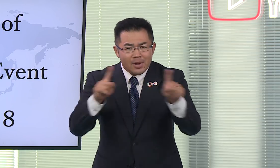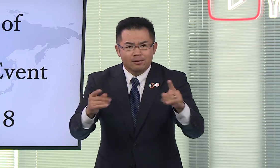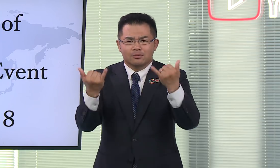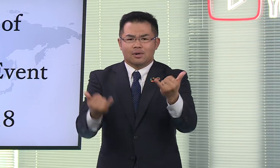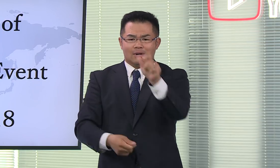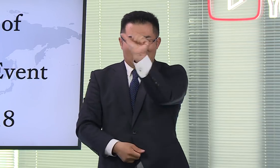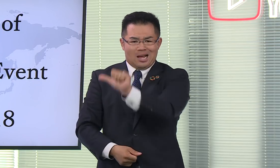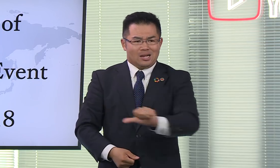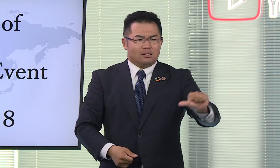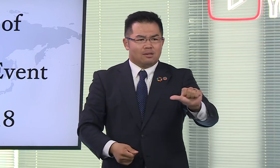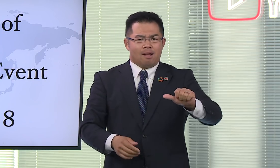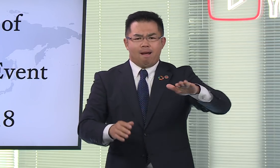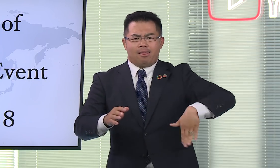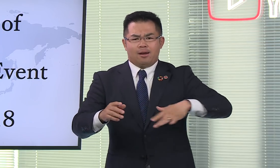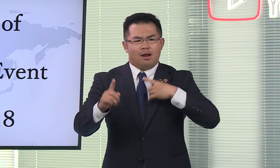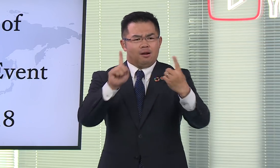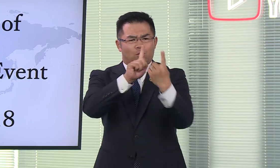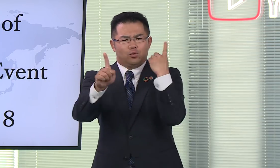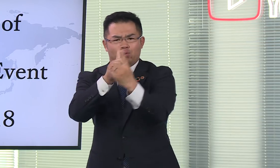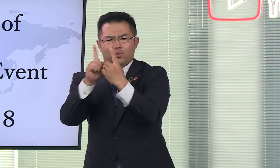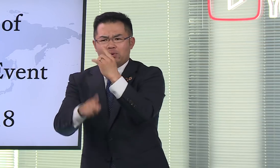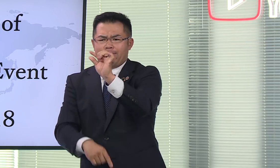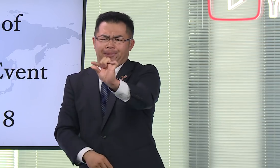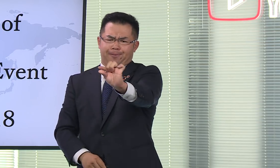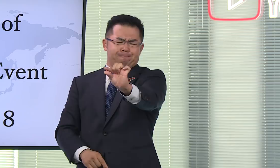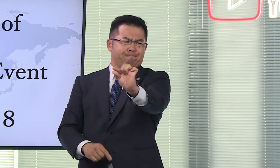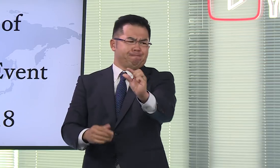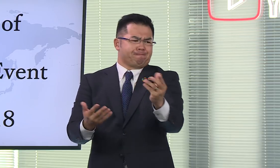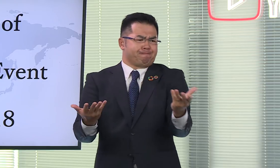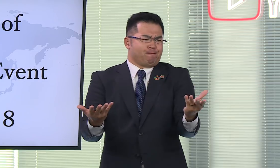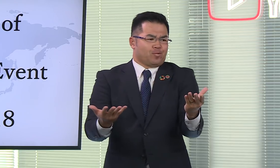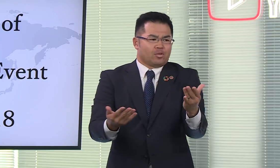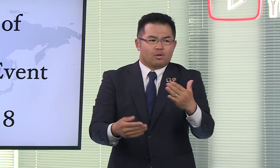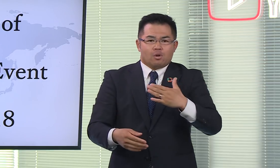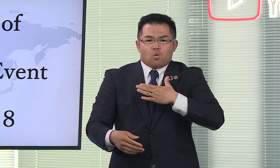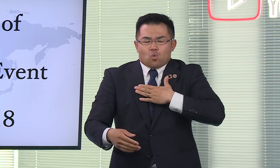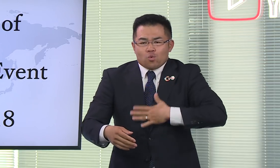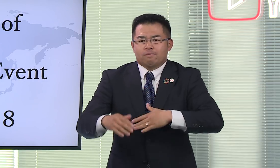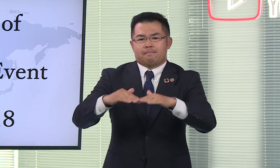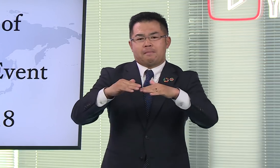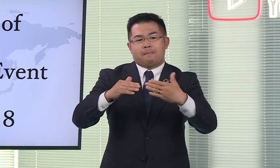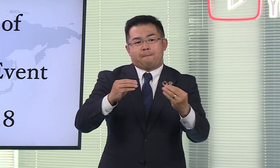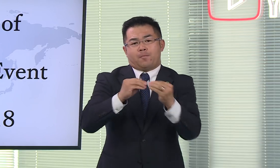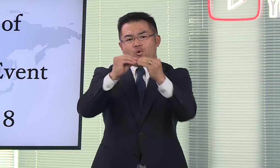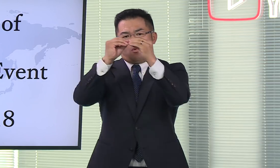Asian region, we hope that it's -- it's very important for them to be involved in the community and to interact and have social